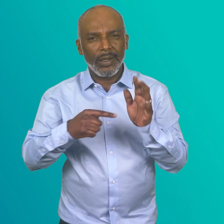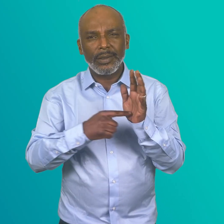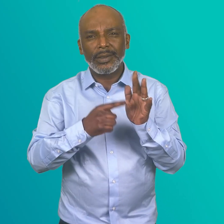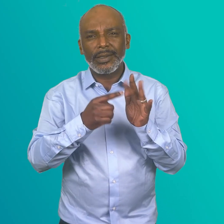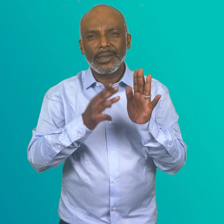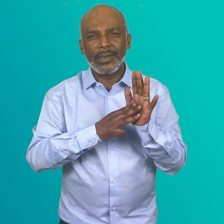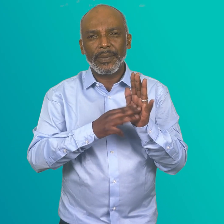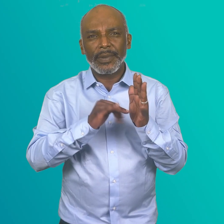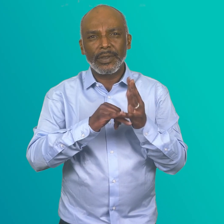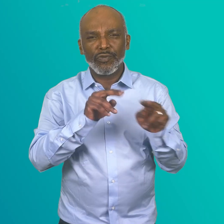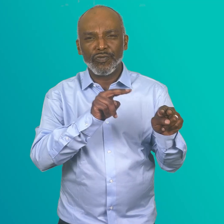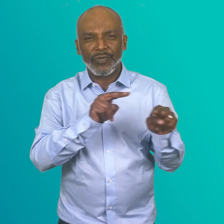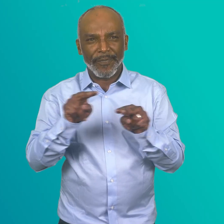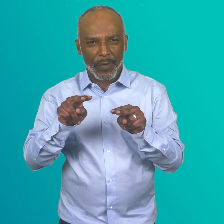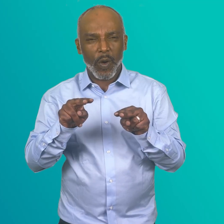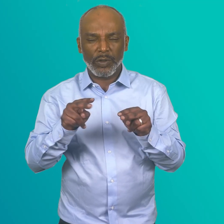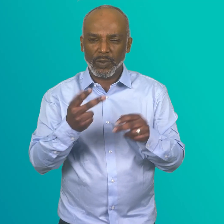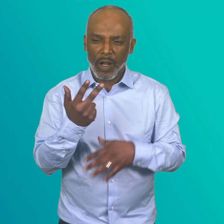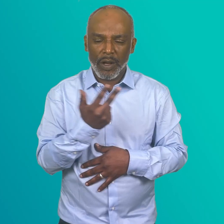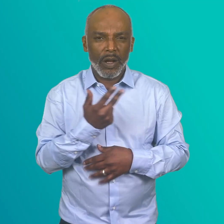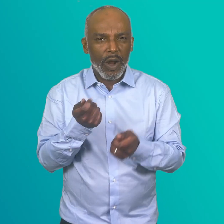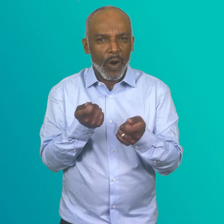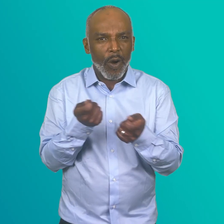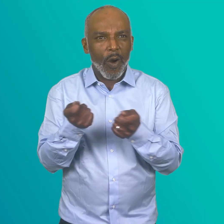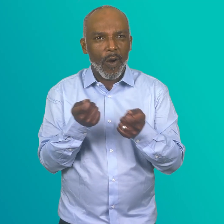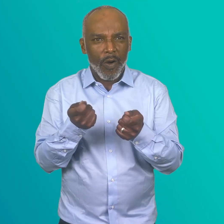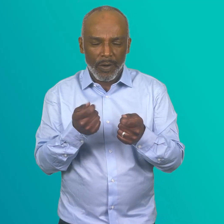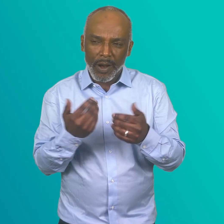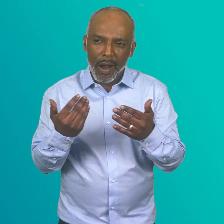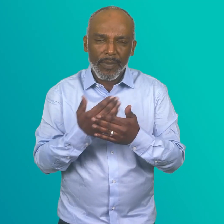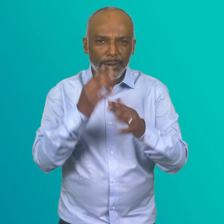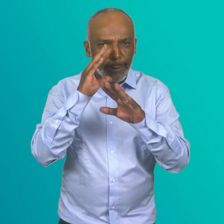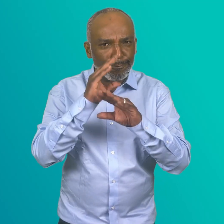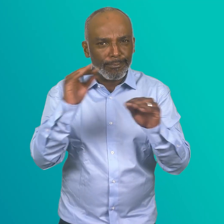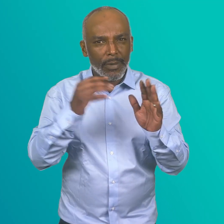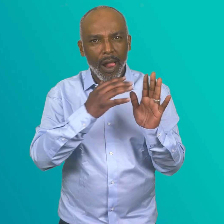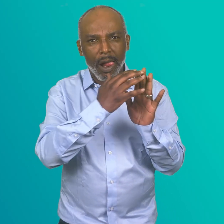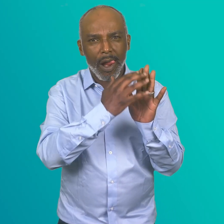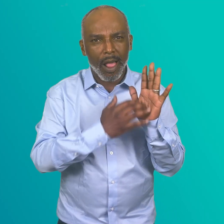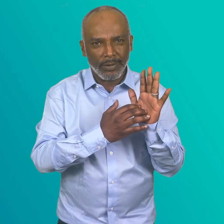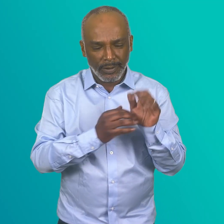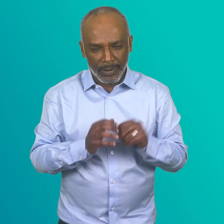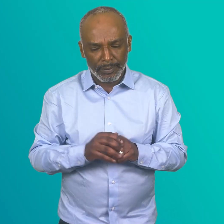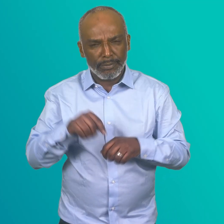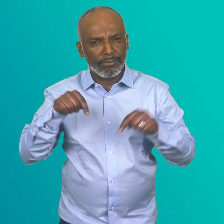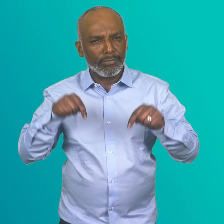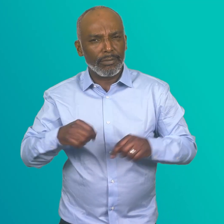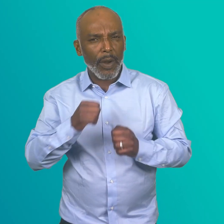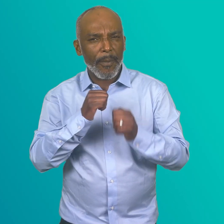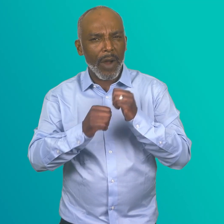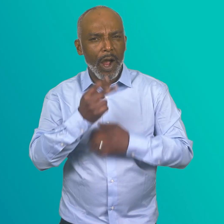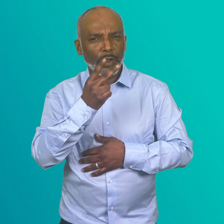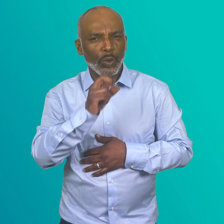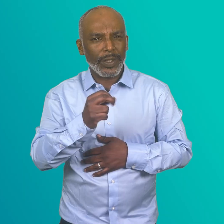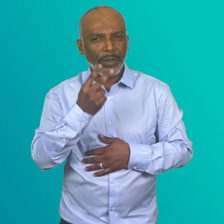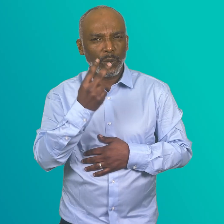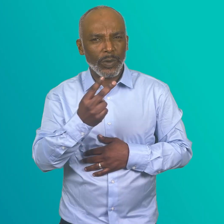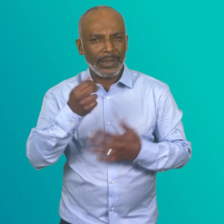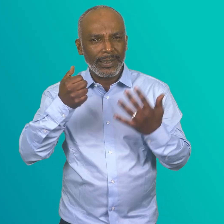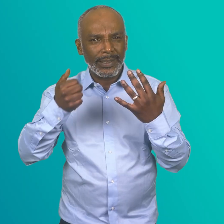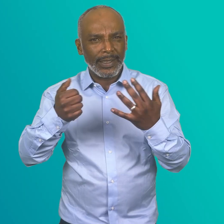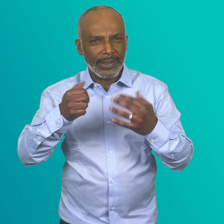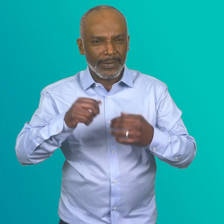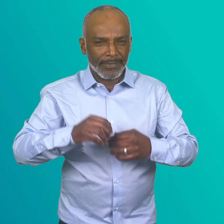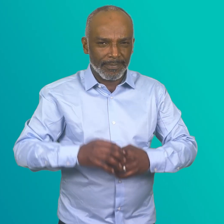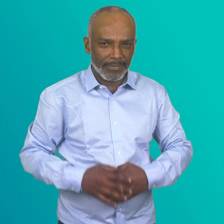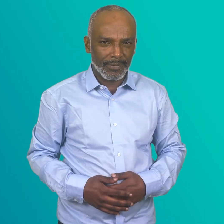of the Timms Review Co-Chair update letter for March 2026.